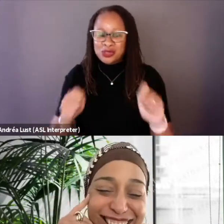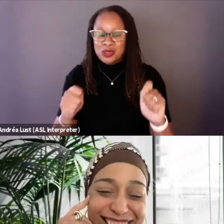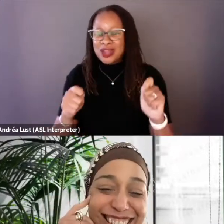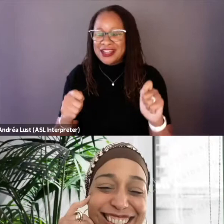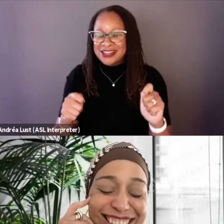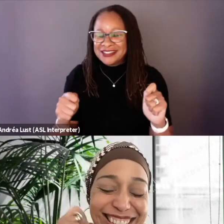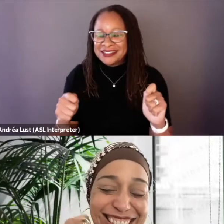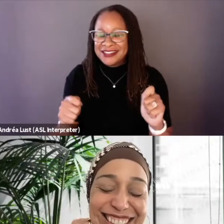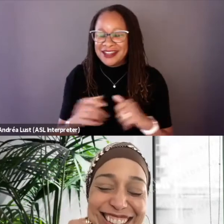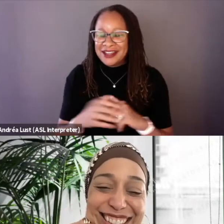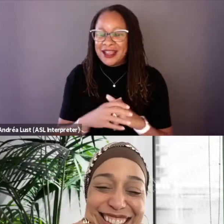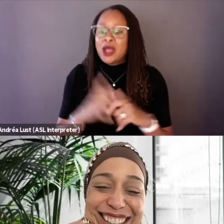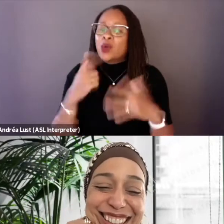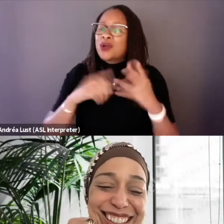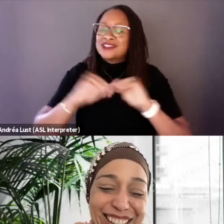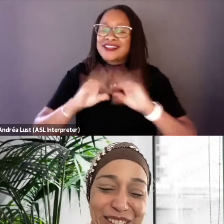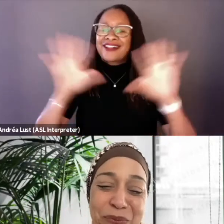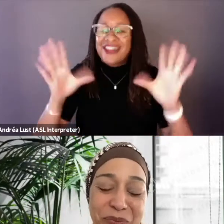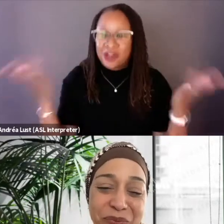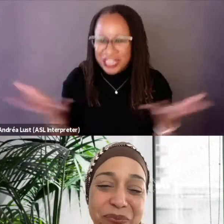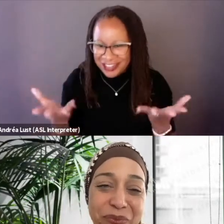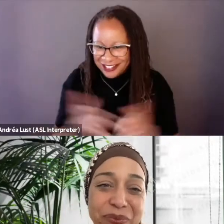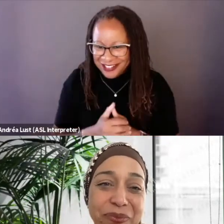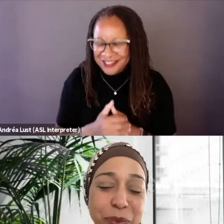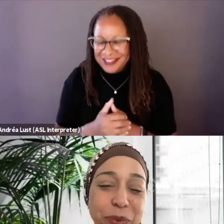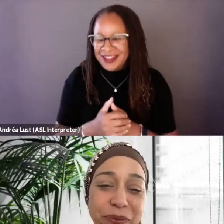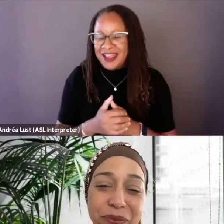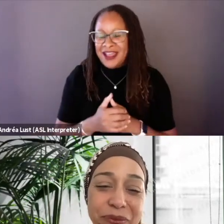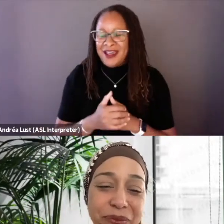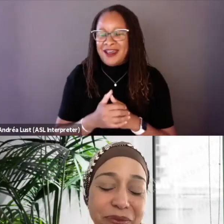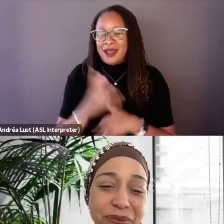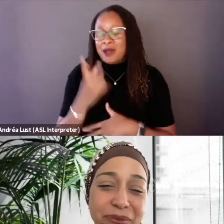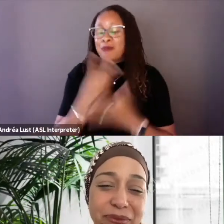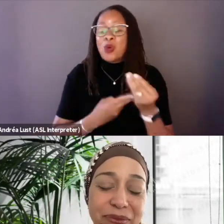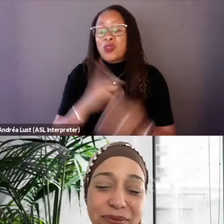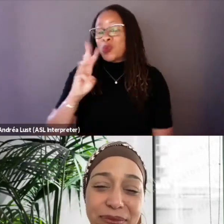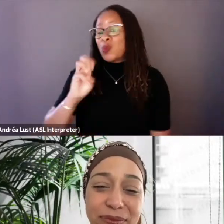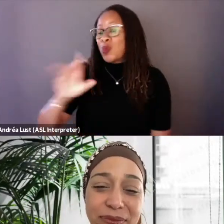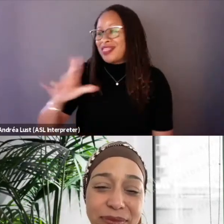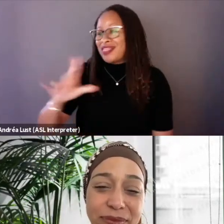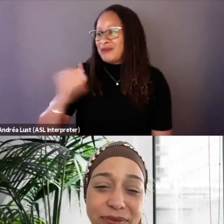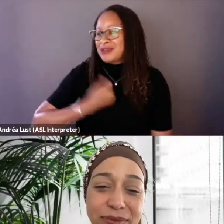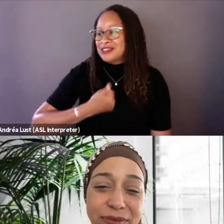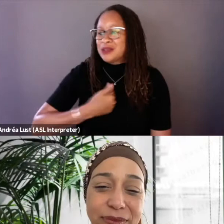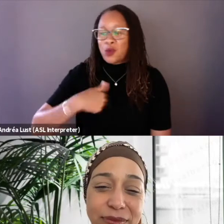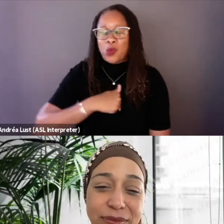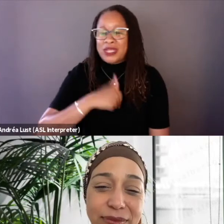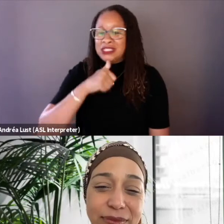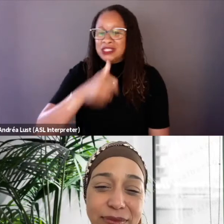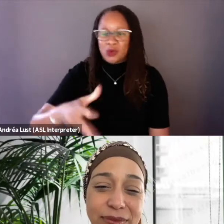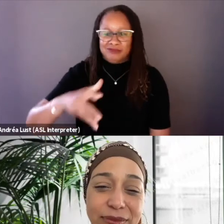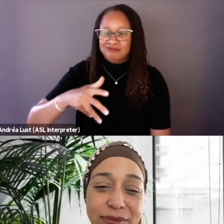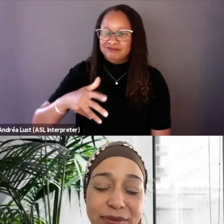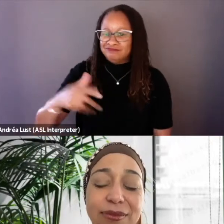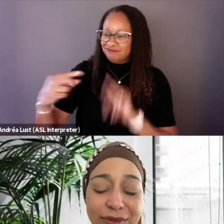what's the clarity in here? That's what we were... And both Will and I, we don't take things personally when we're engaging like that,